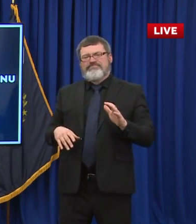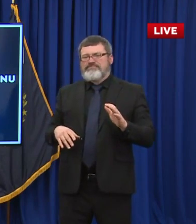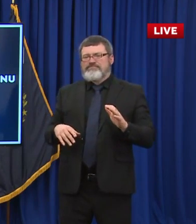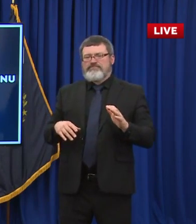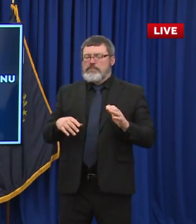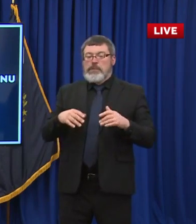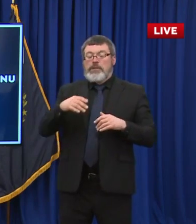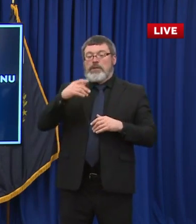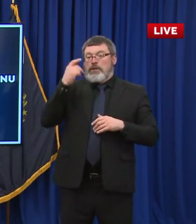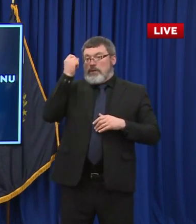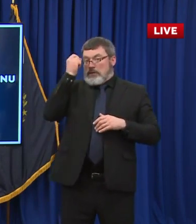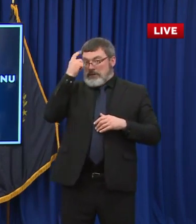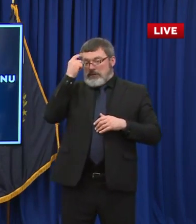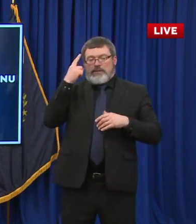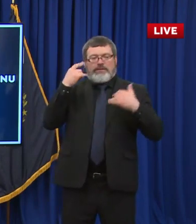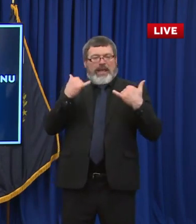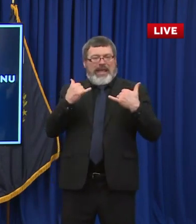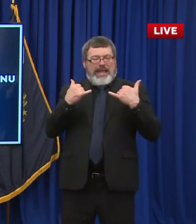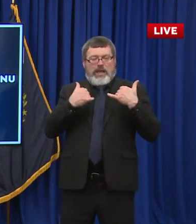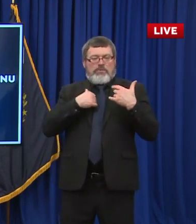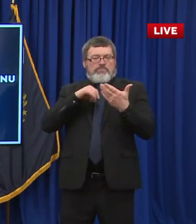THAT WAS A DIFFERENT TIME.